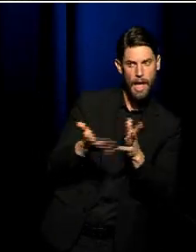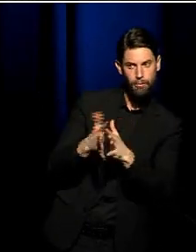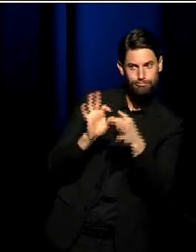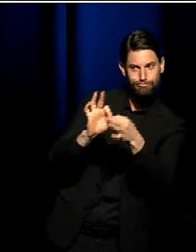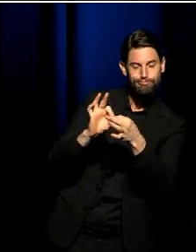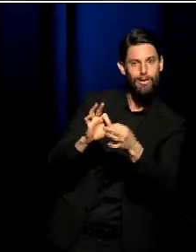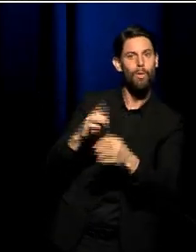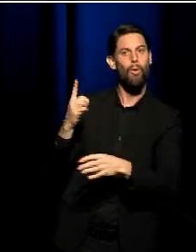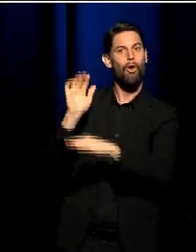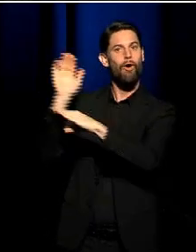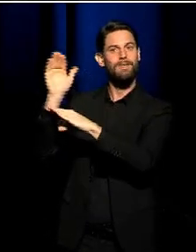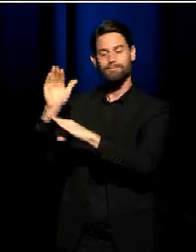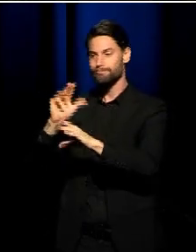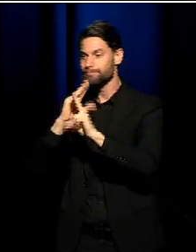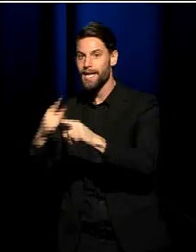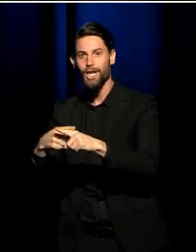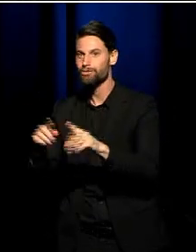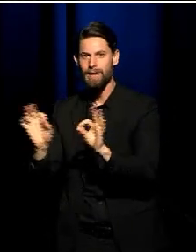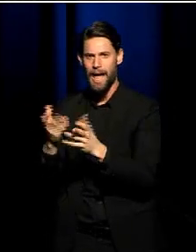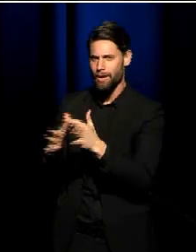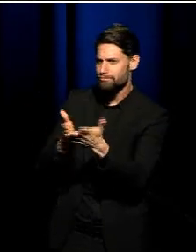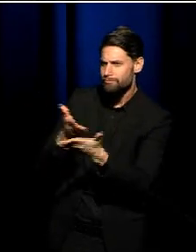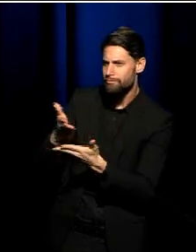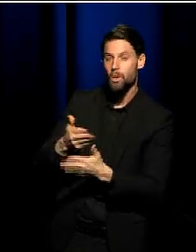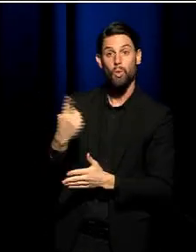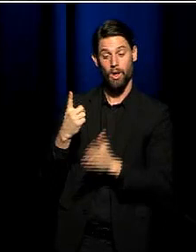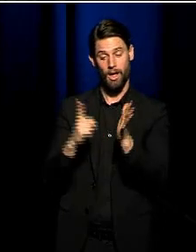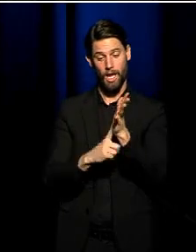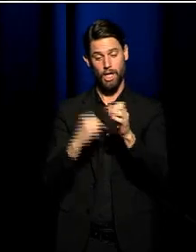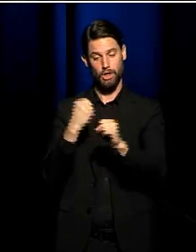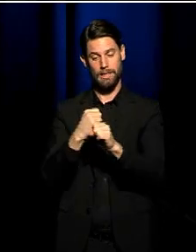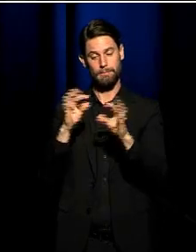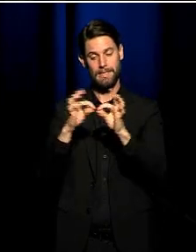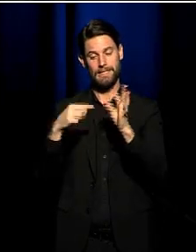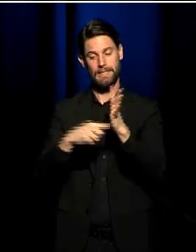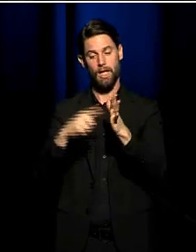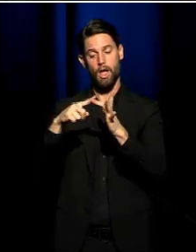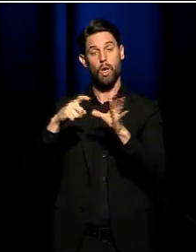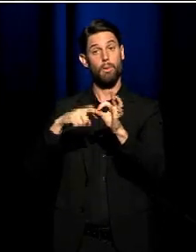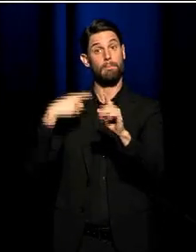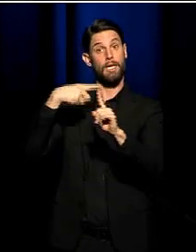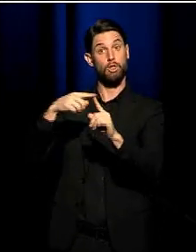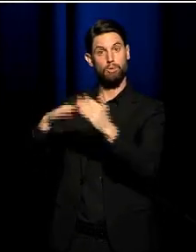linguistically diverse communities, LGBTIQ-plus communities, remote and very